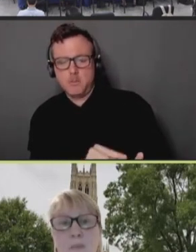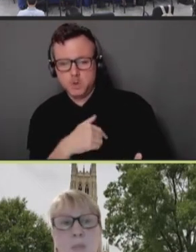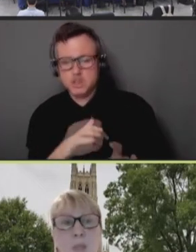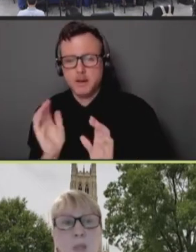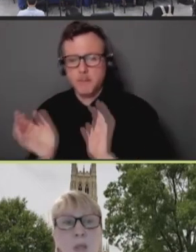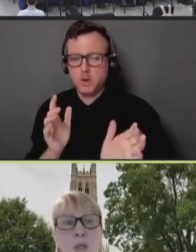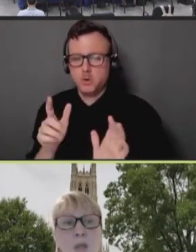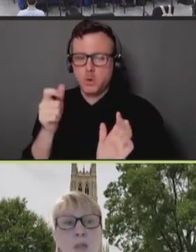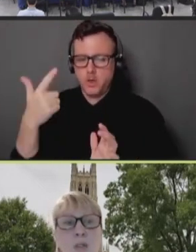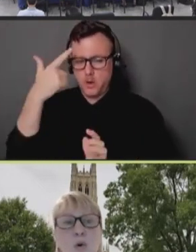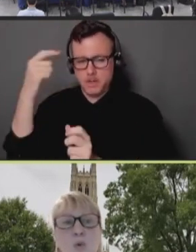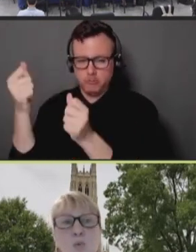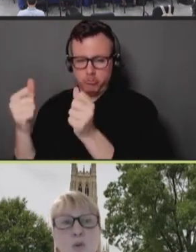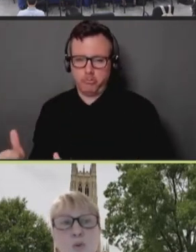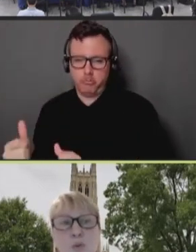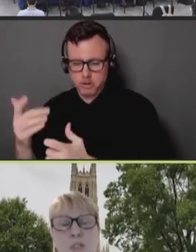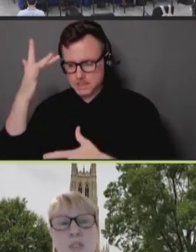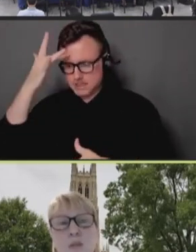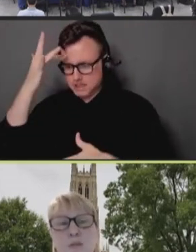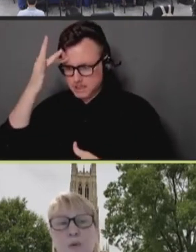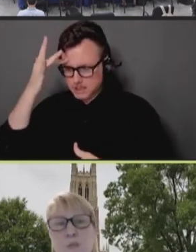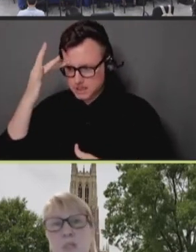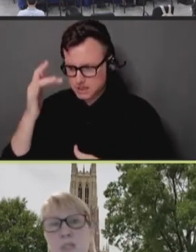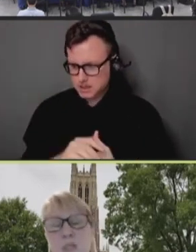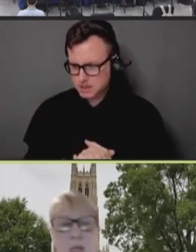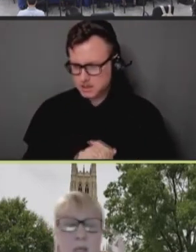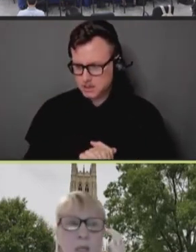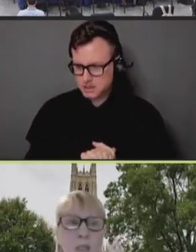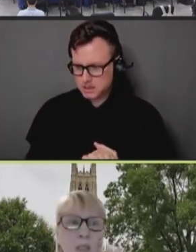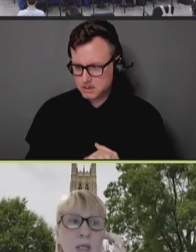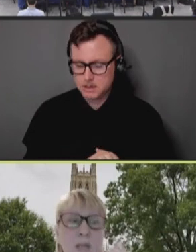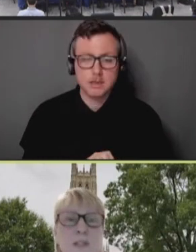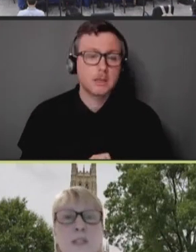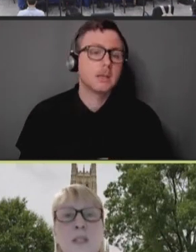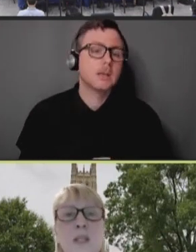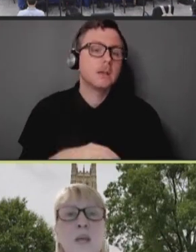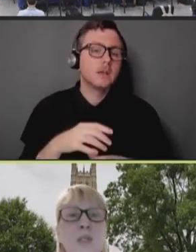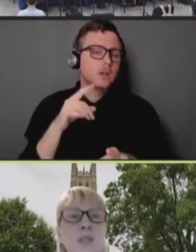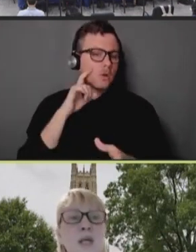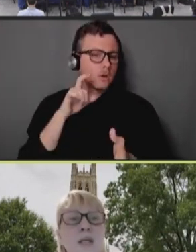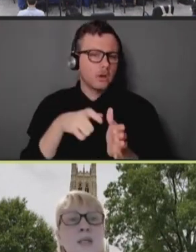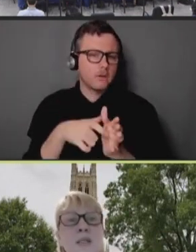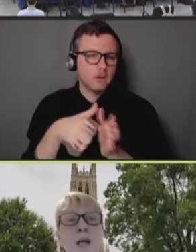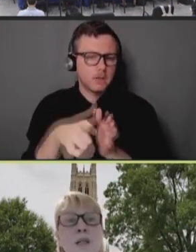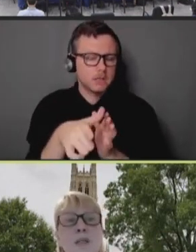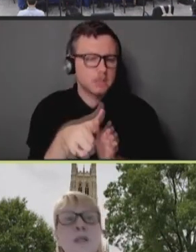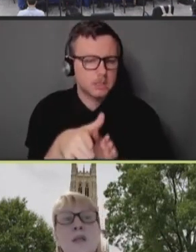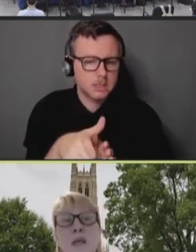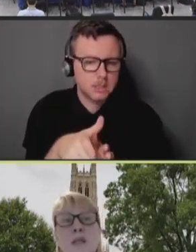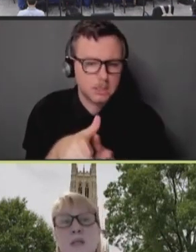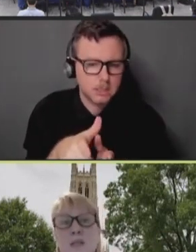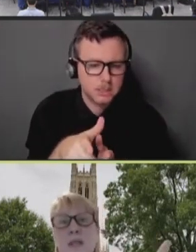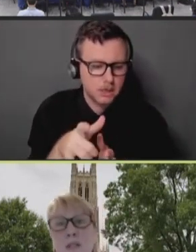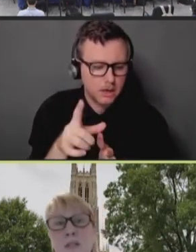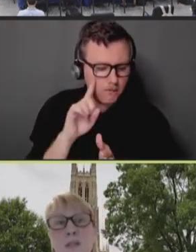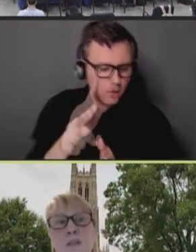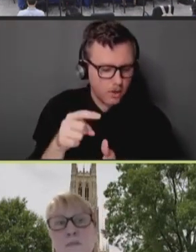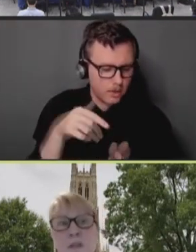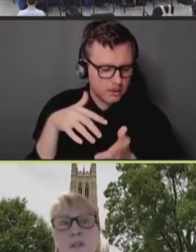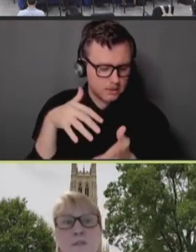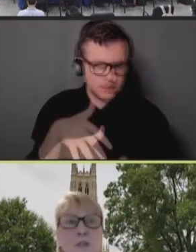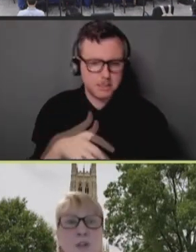So, what we see from this health and retirement study results, as I said, there's different